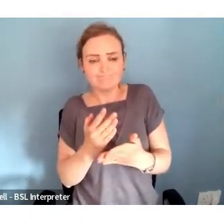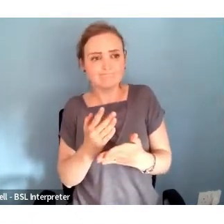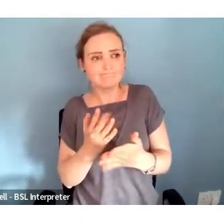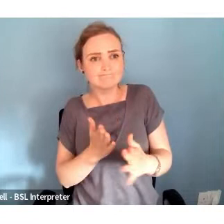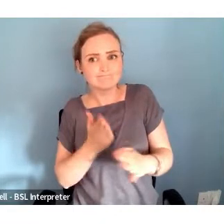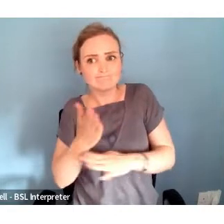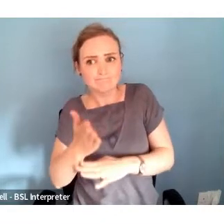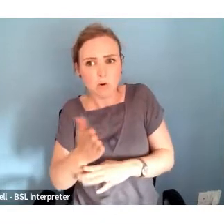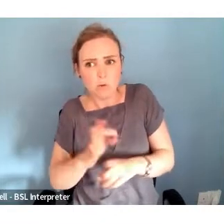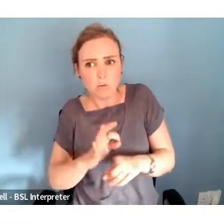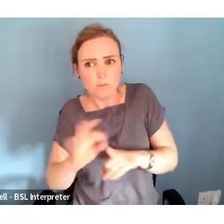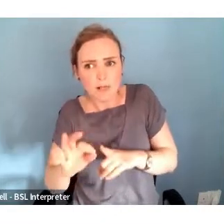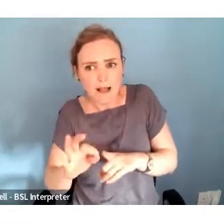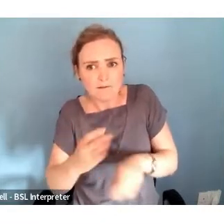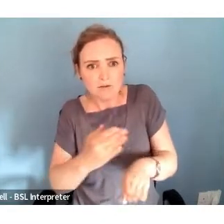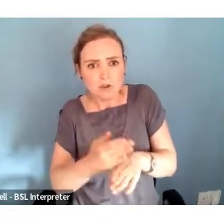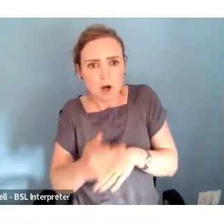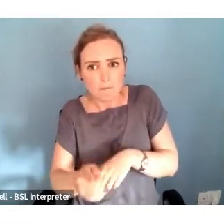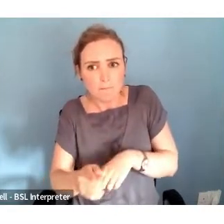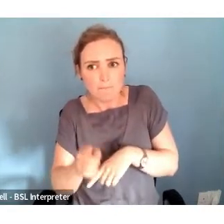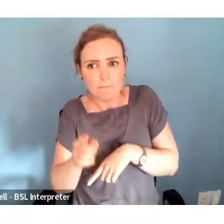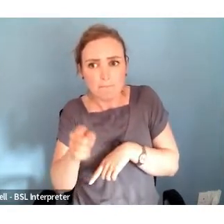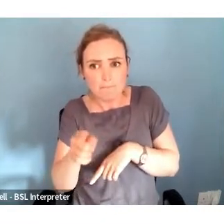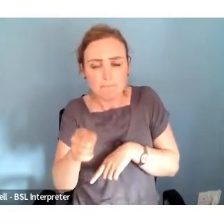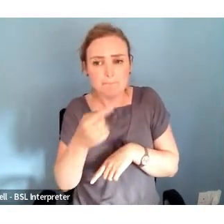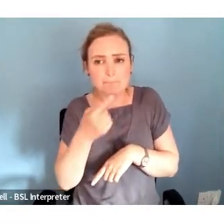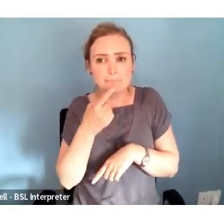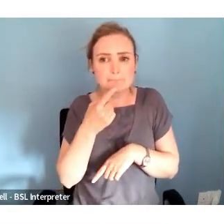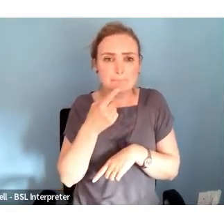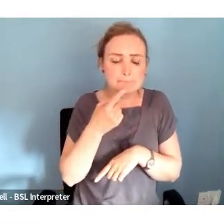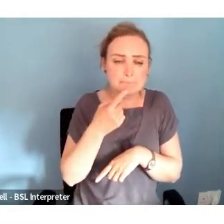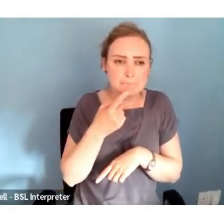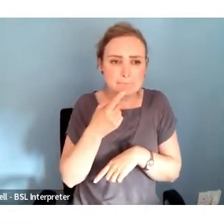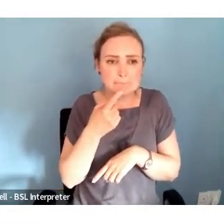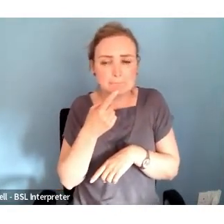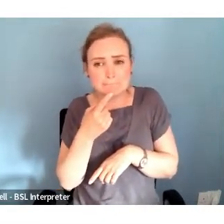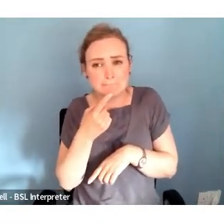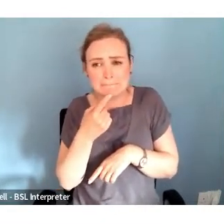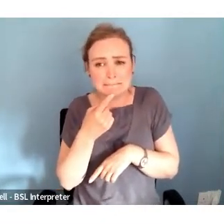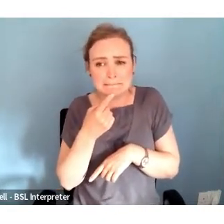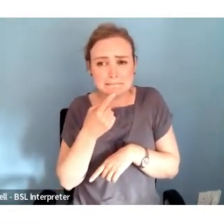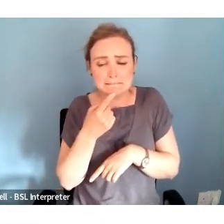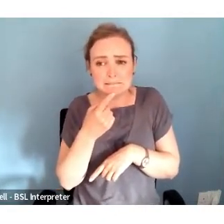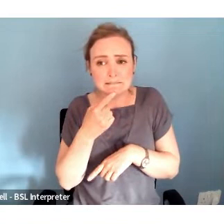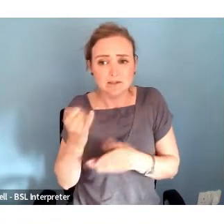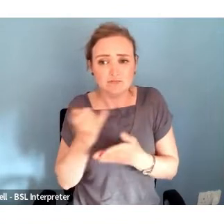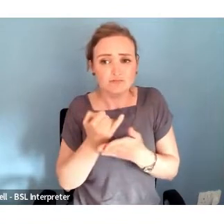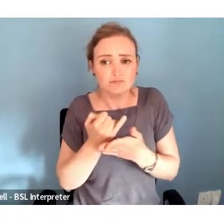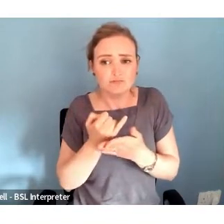candidates is, when they apply to those organisations, they are still rejected as soon as their disability becomes